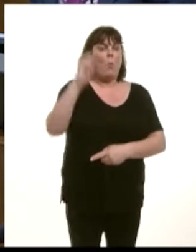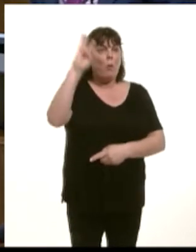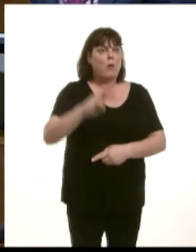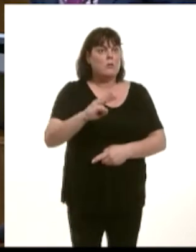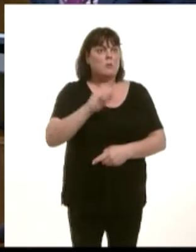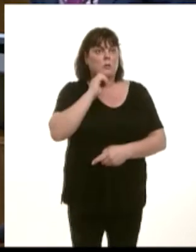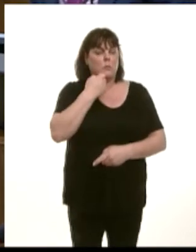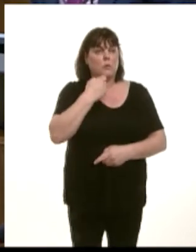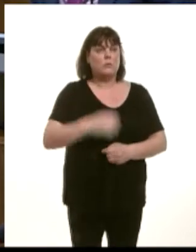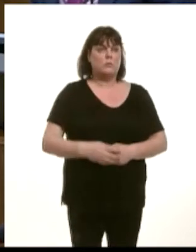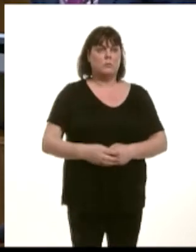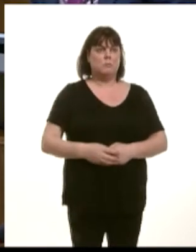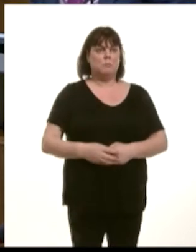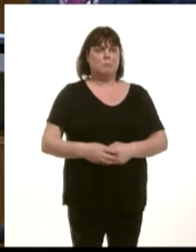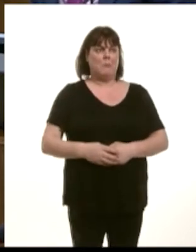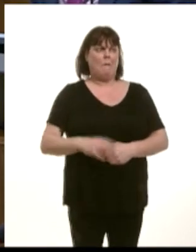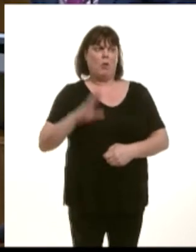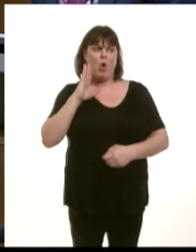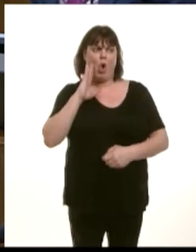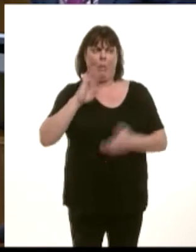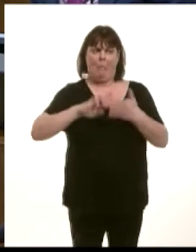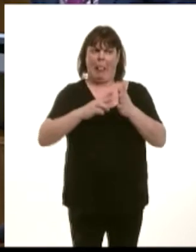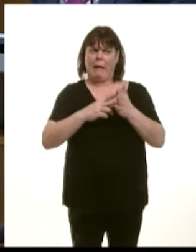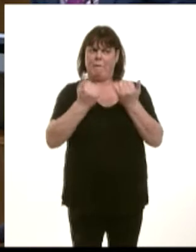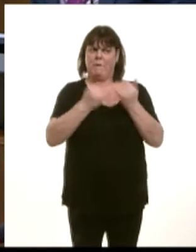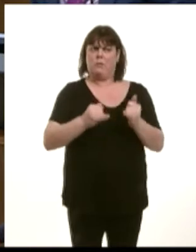I have certainly not heard that the plan is undeliverable, but I am sure that the consultation